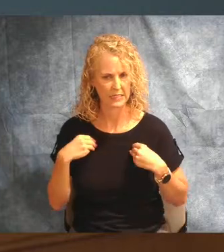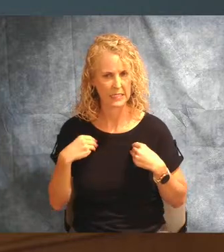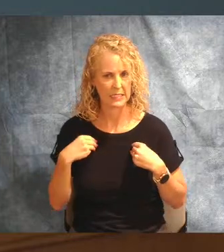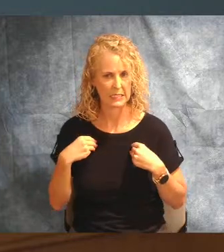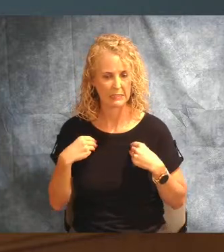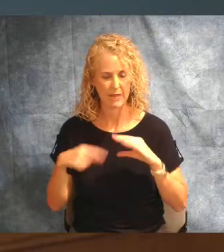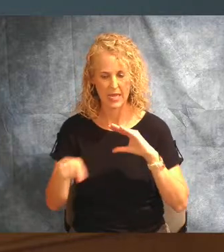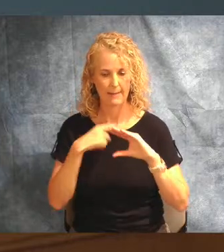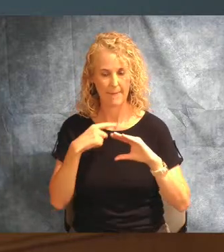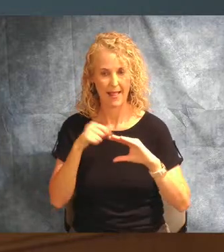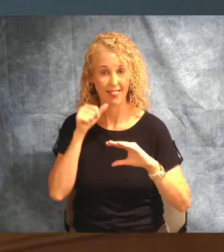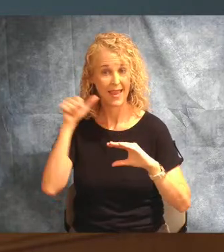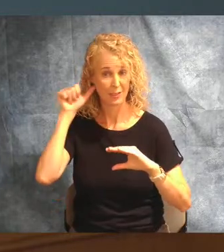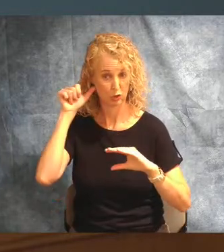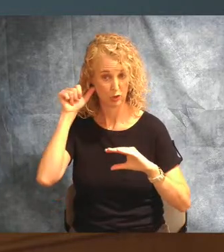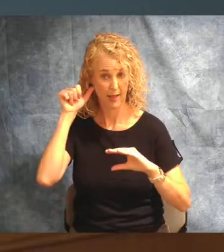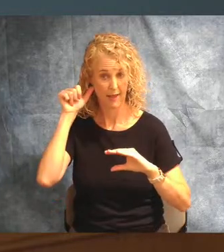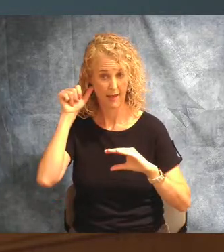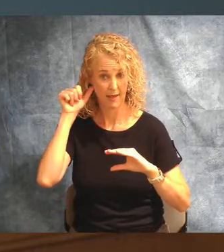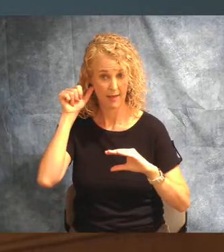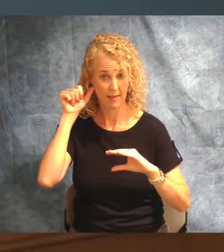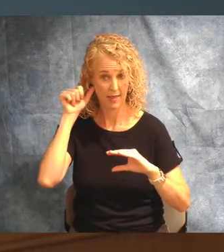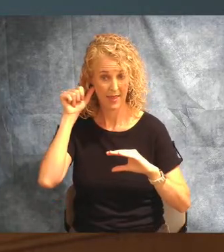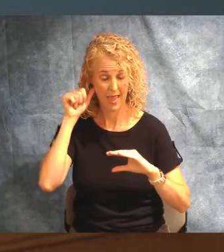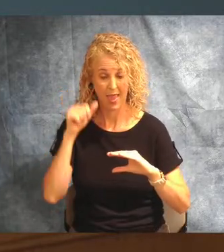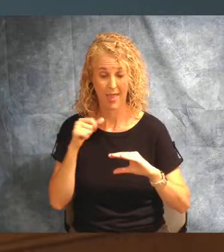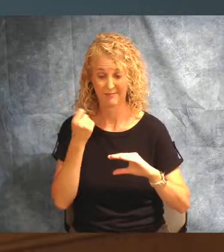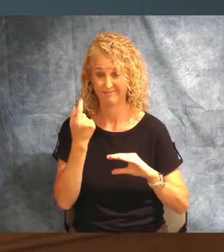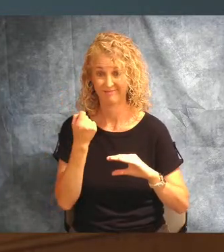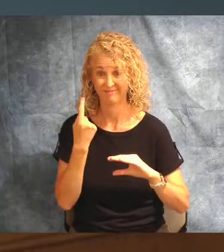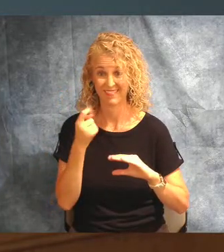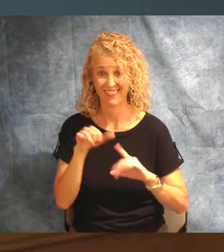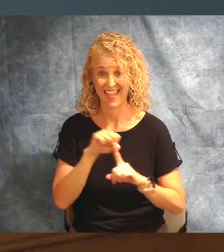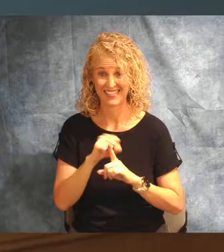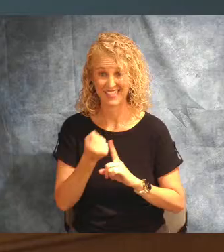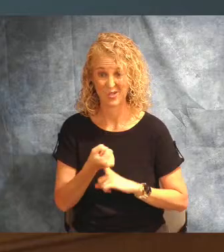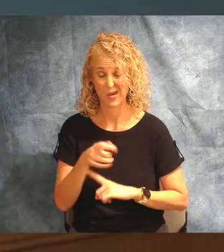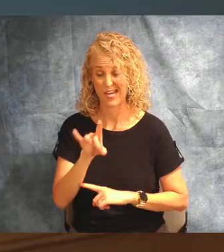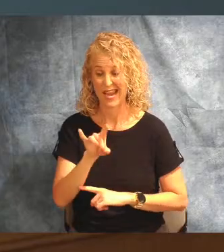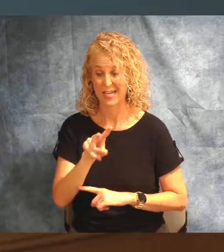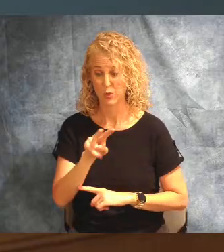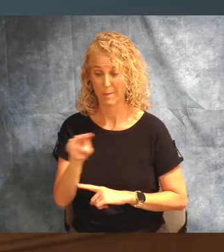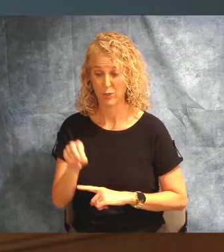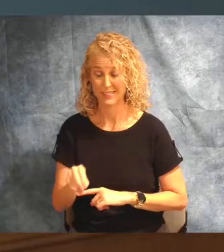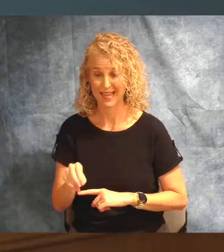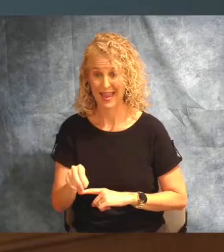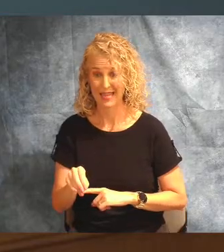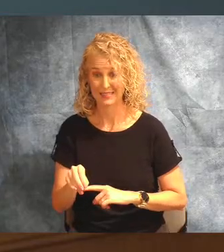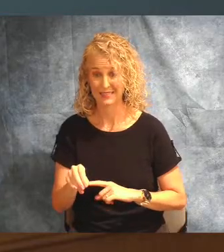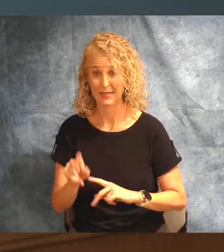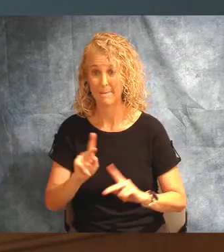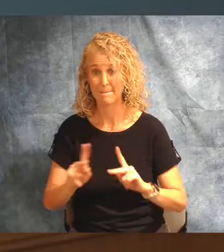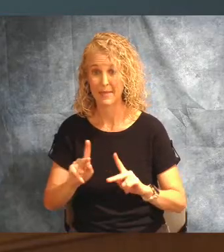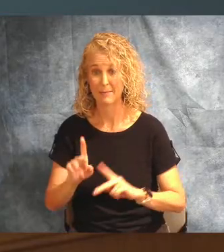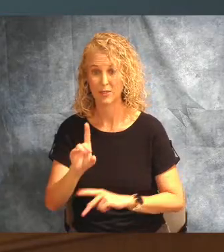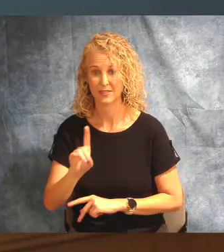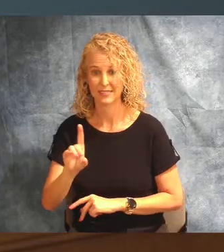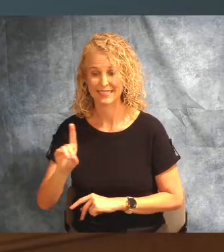email yesterday and is atrocious. 82% of those that are developmentally delayed that try to get